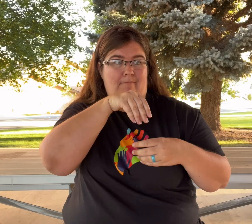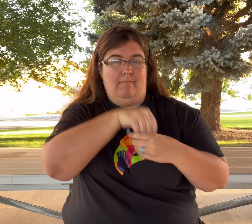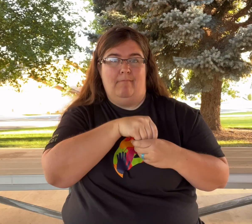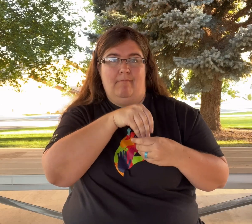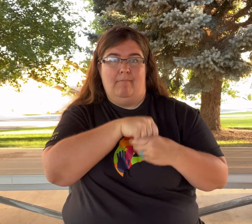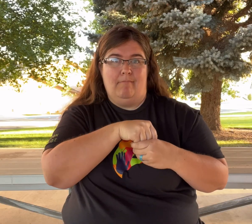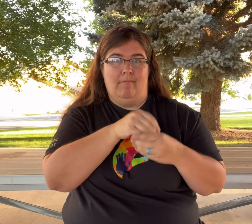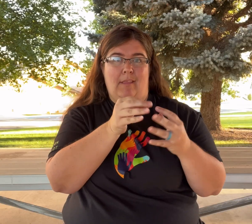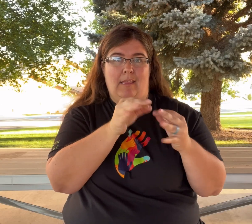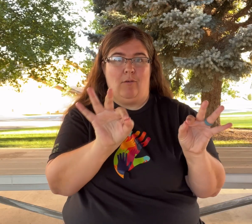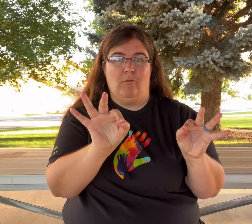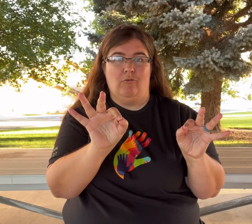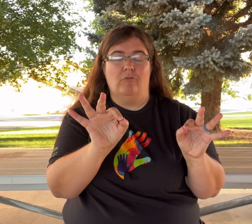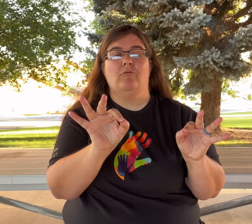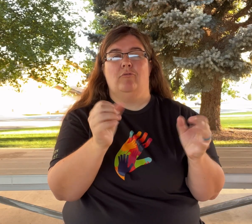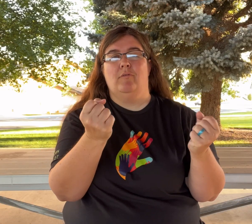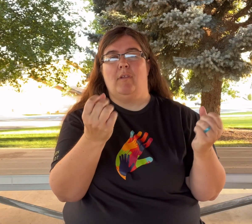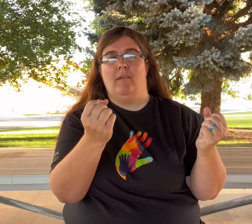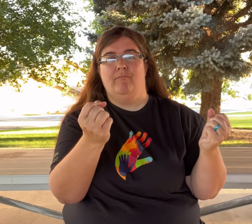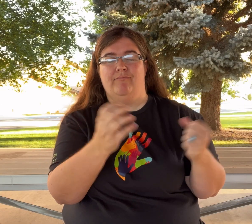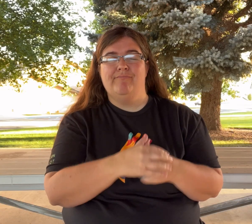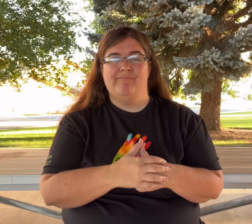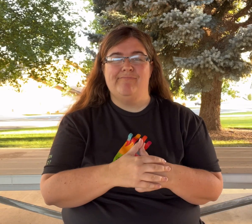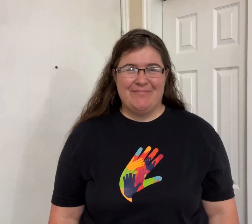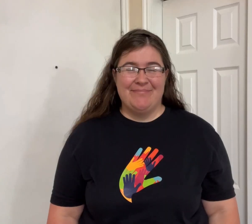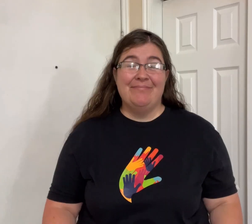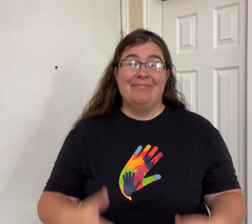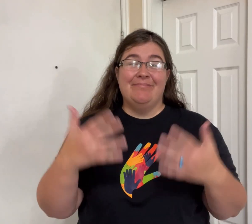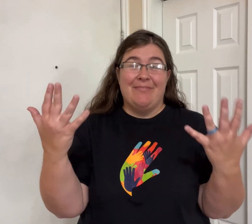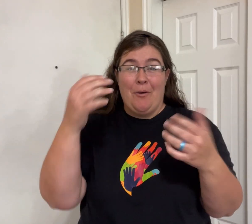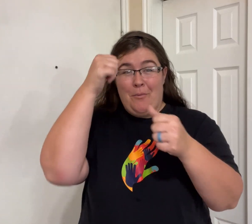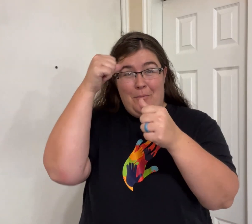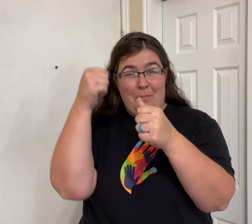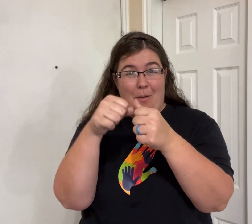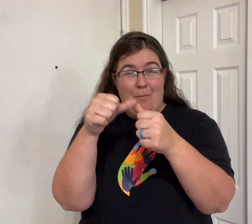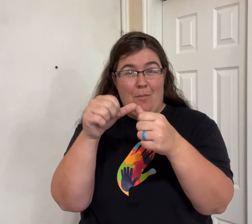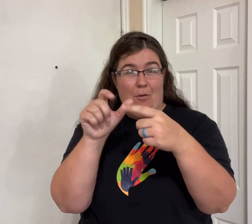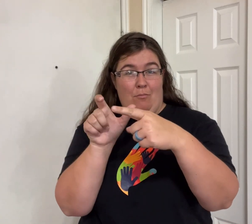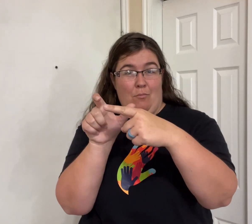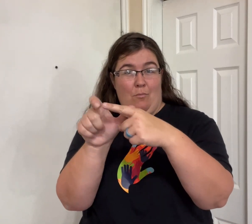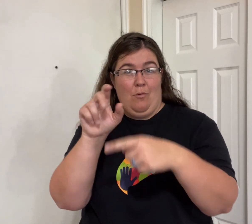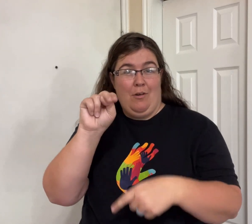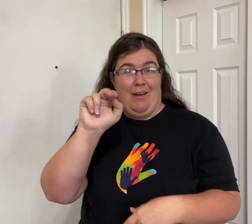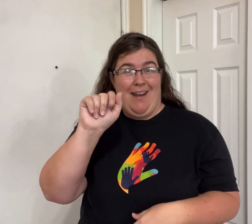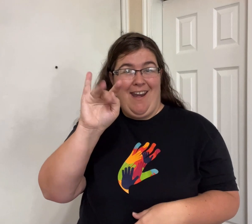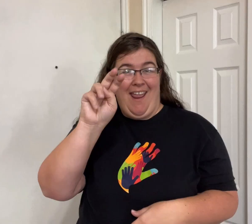their innate language is signing. So remember at the beginning when I mentioned that the word